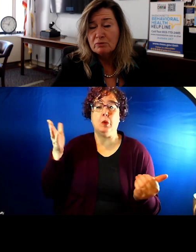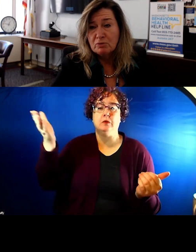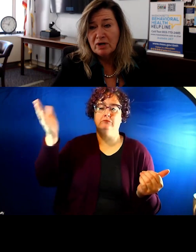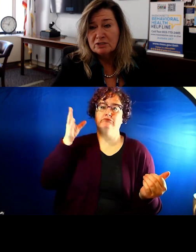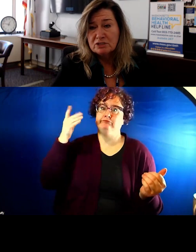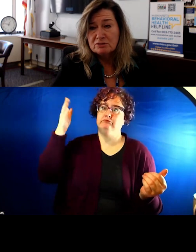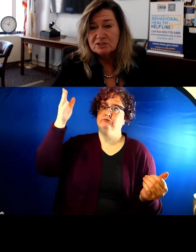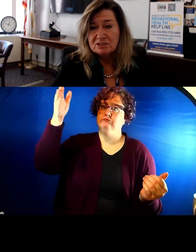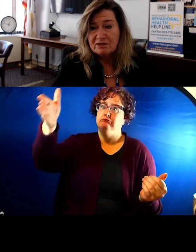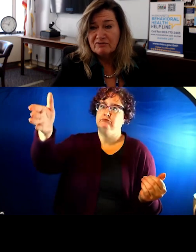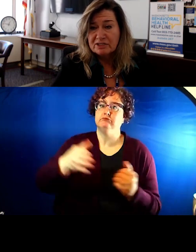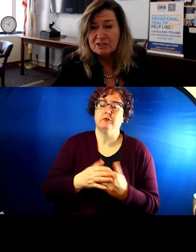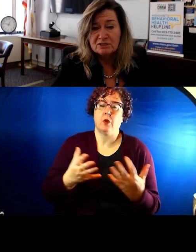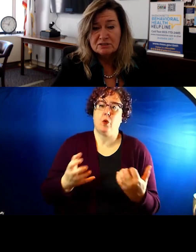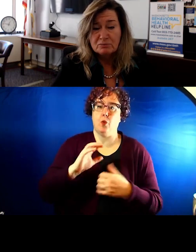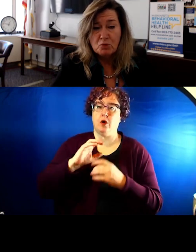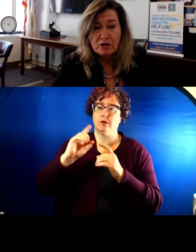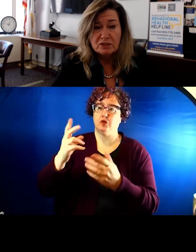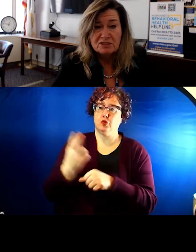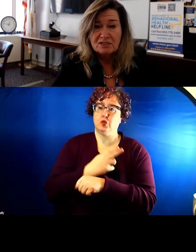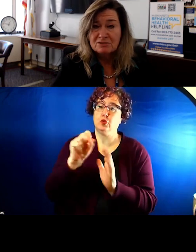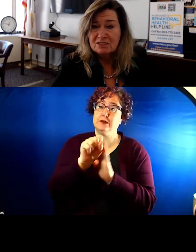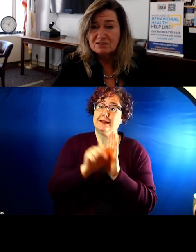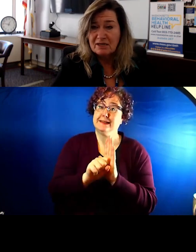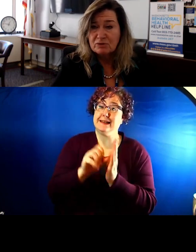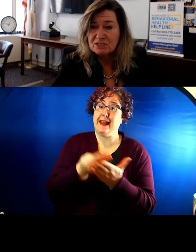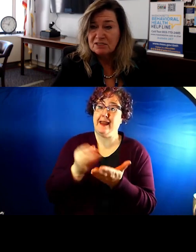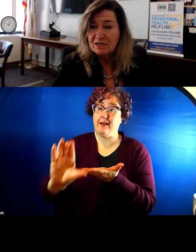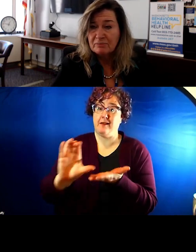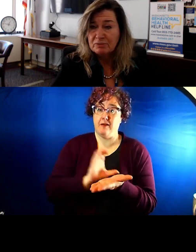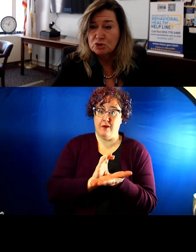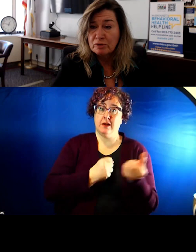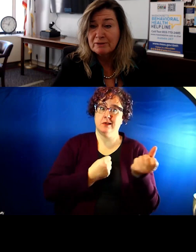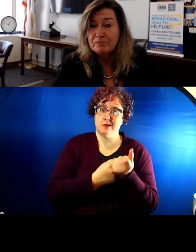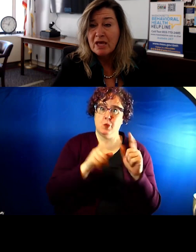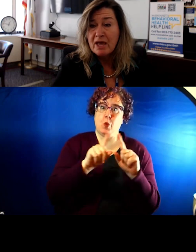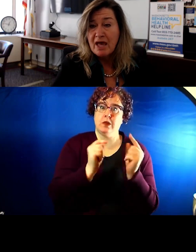WE WANTED TO USE THE STATE FUNDING TO SUPPORT THE TEAMS AS THEY WERE STANDING UP AND MATURING.